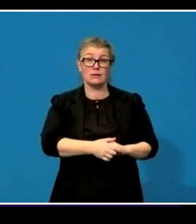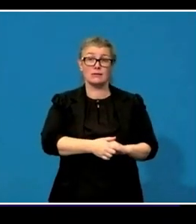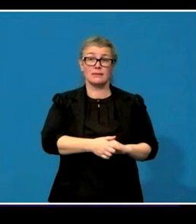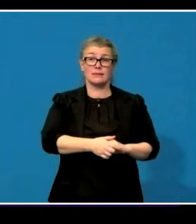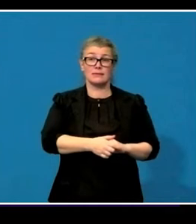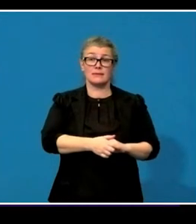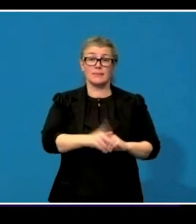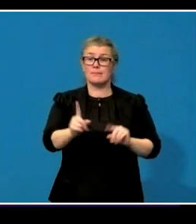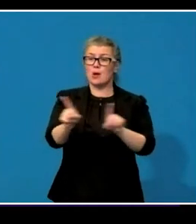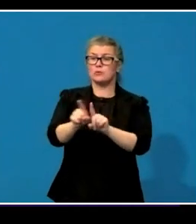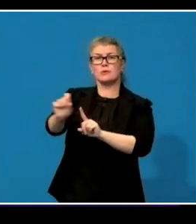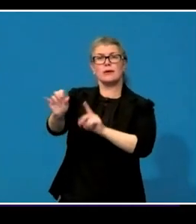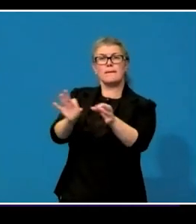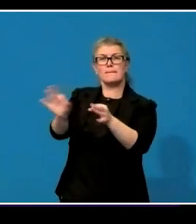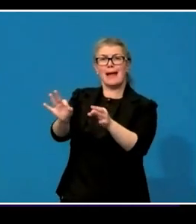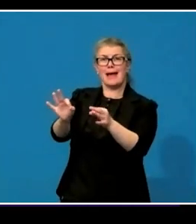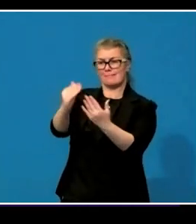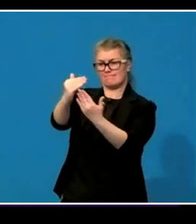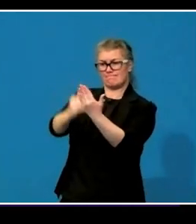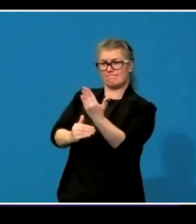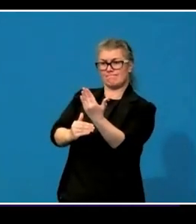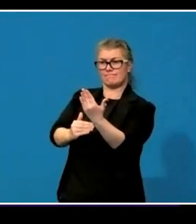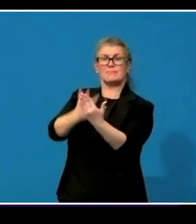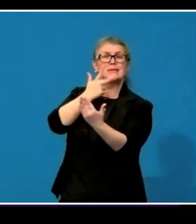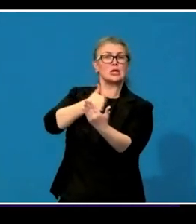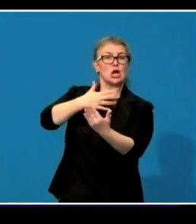it doesn't currently provide if I need to go away for work or study leave.